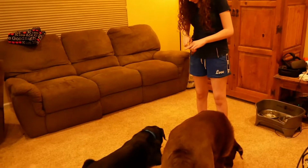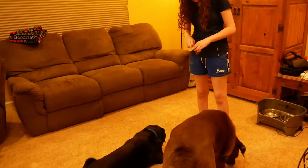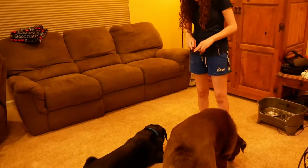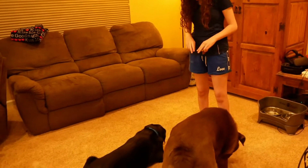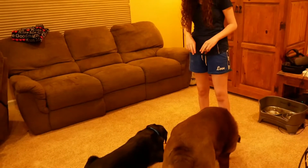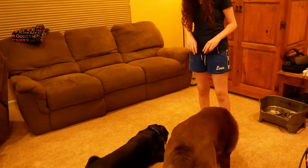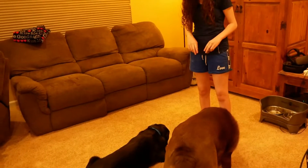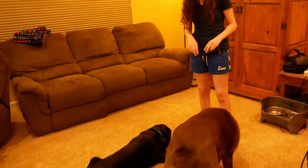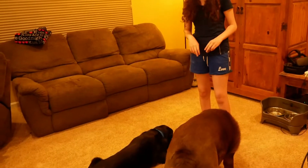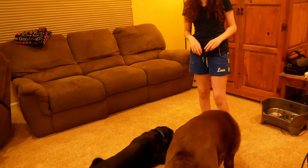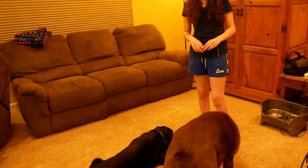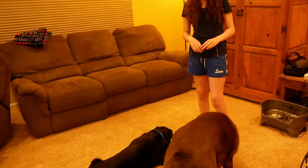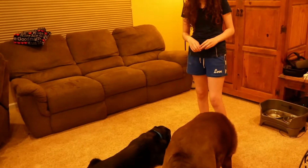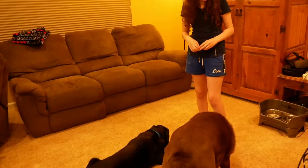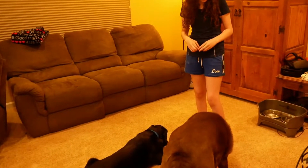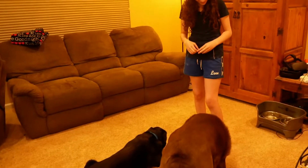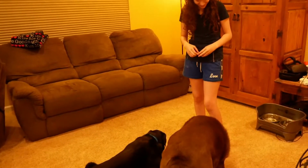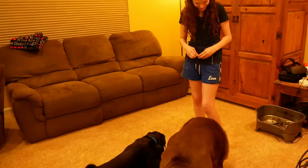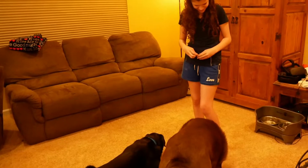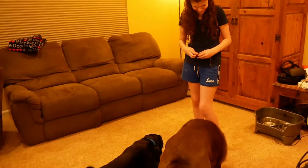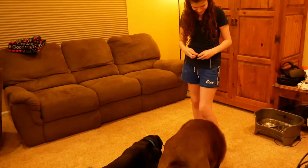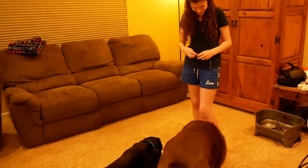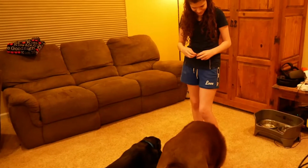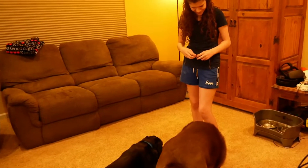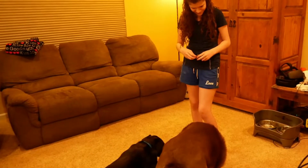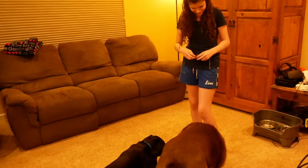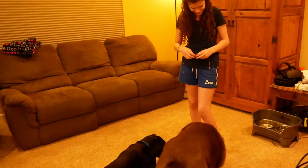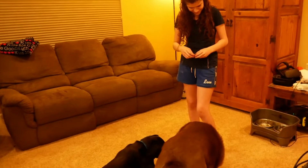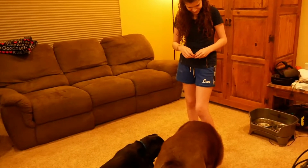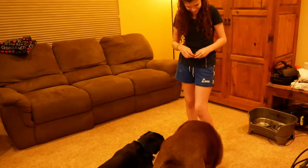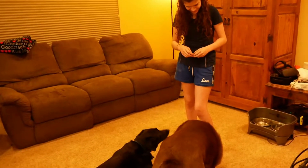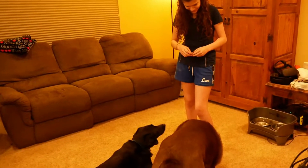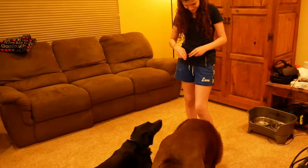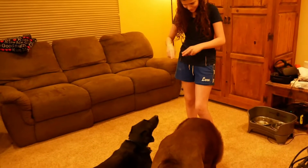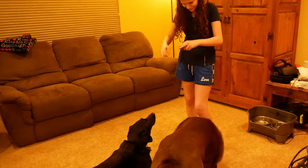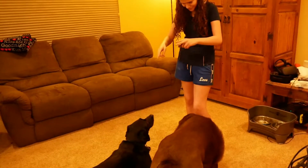eating and then they'll do their next little thing so you guys can teach your dogs this by